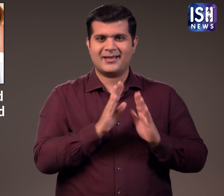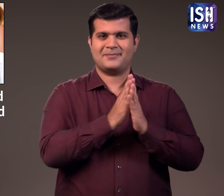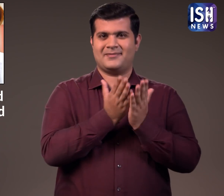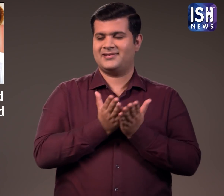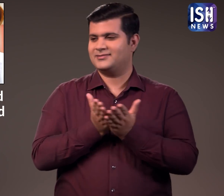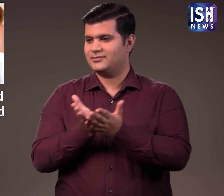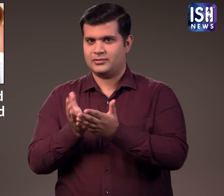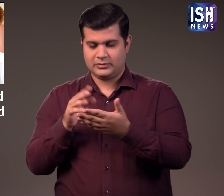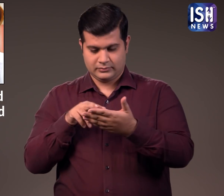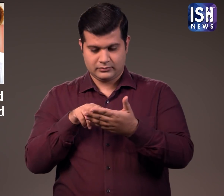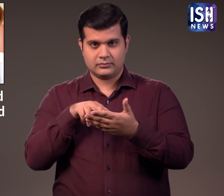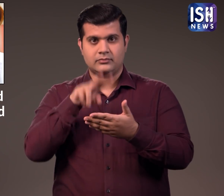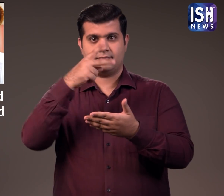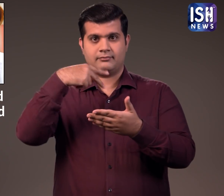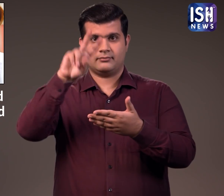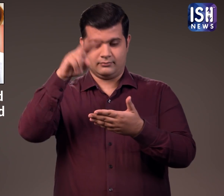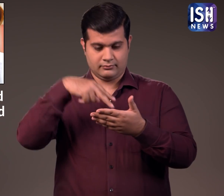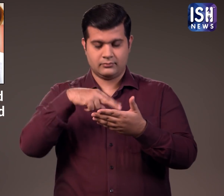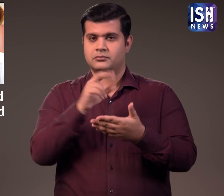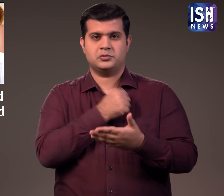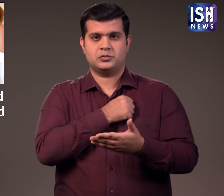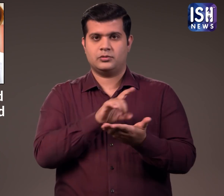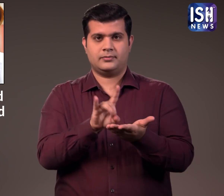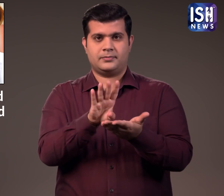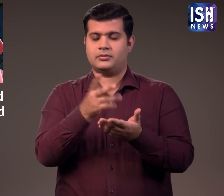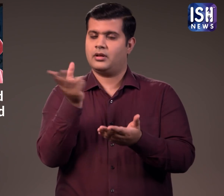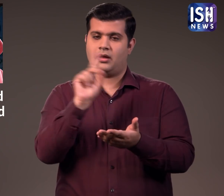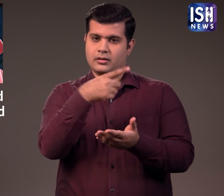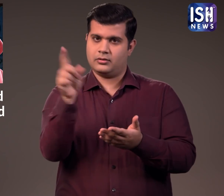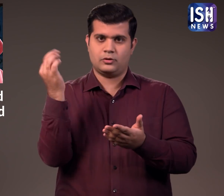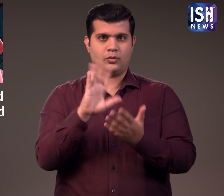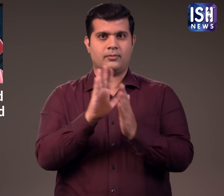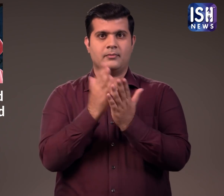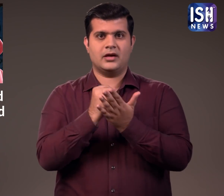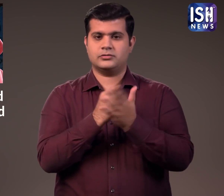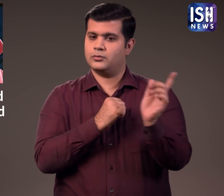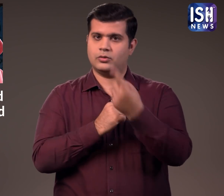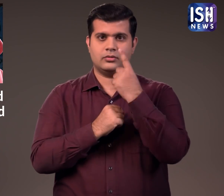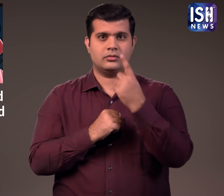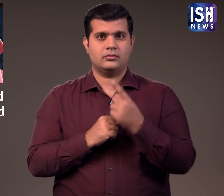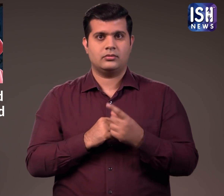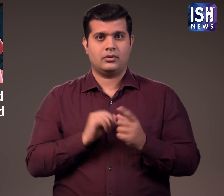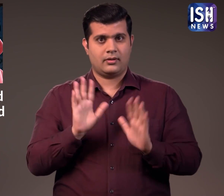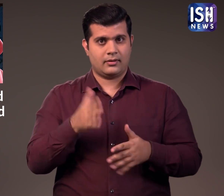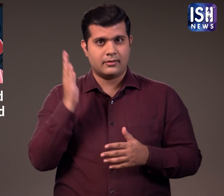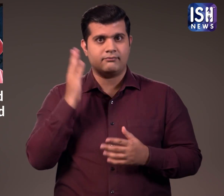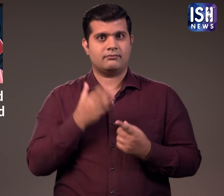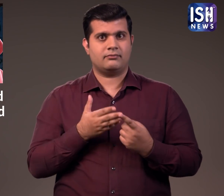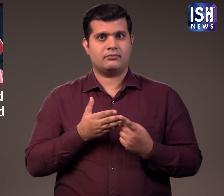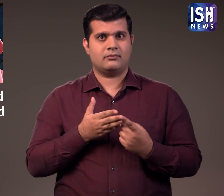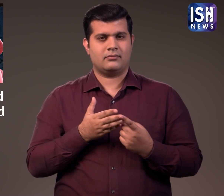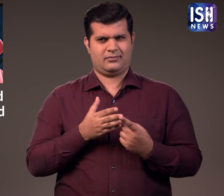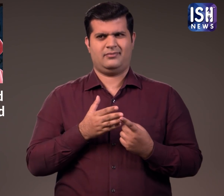then your prior passport will not be accepted and the passport will be rejected.